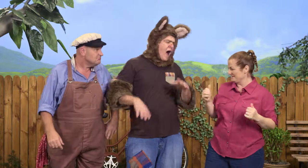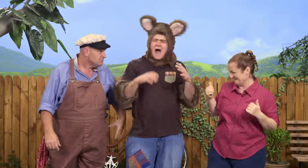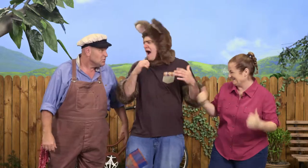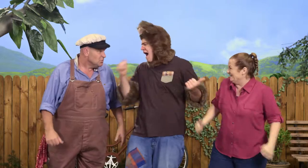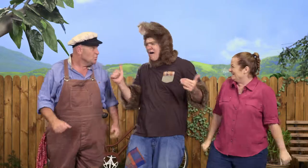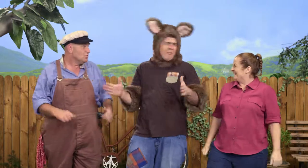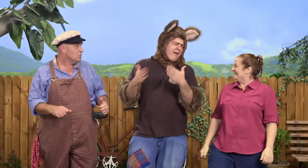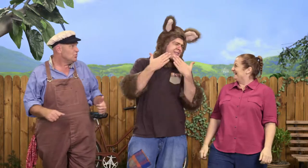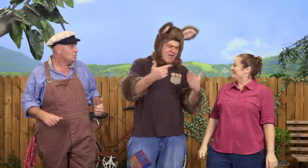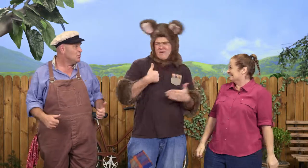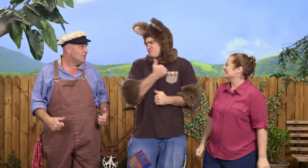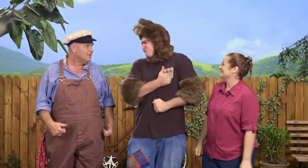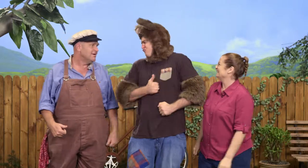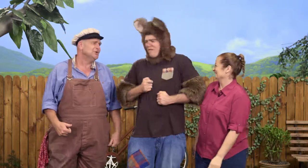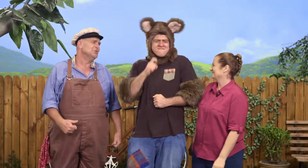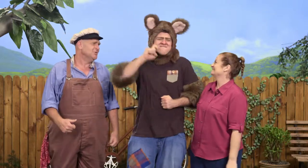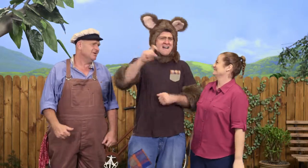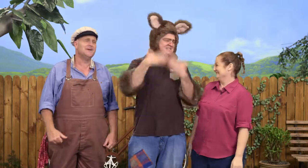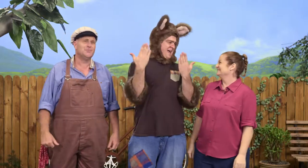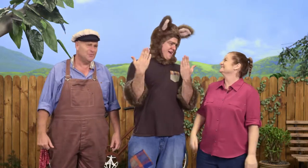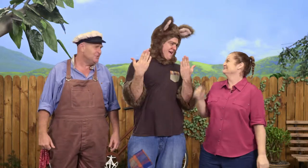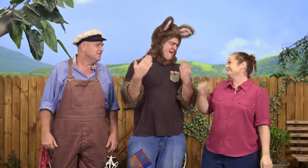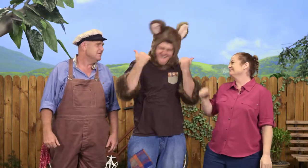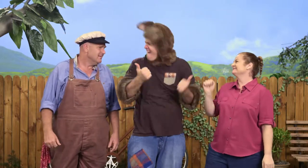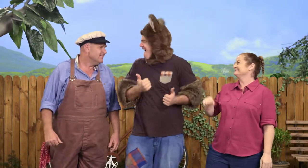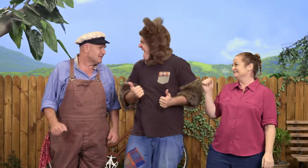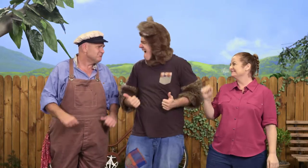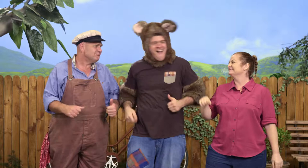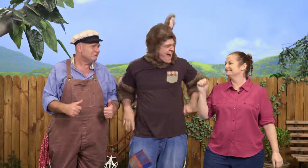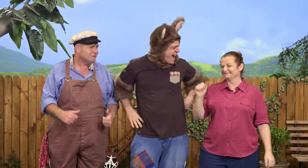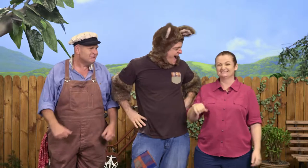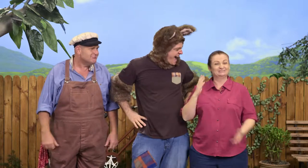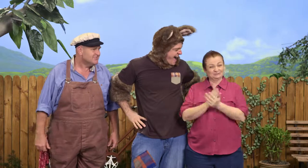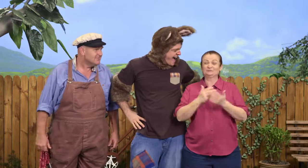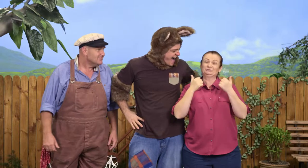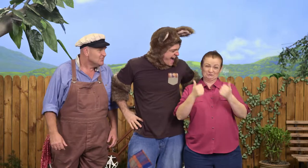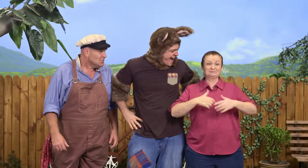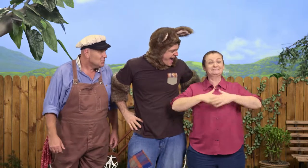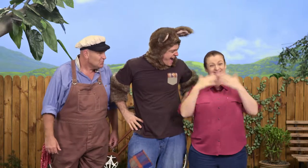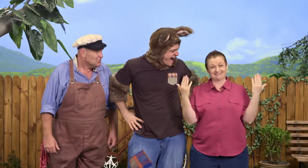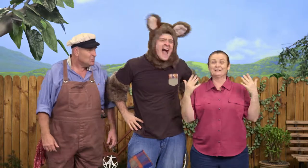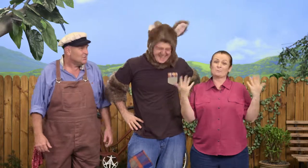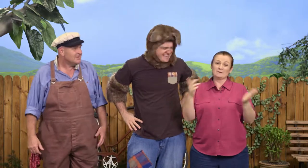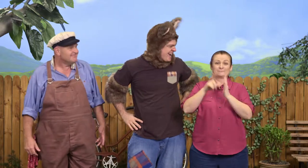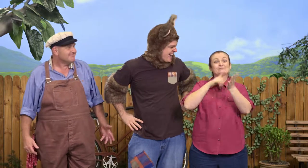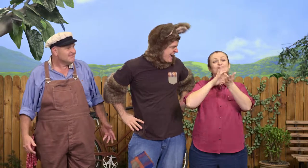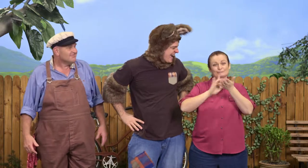Oh, thank you, thank you. I really enjoyed this. It's been such a fun day. Oh, yes, it was a great day, wasn't it?